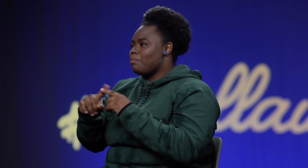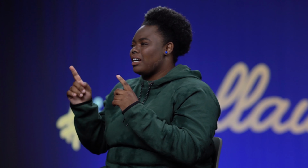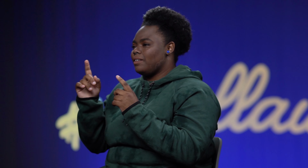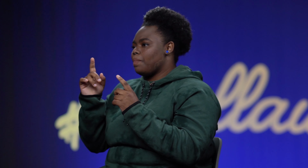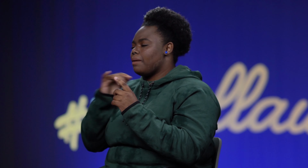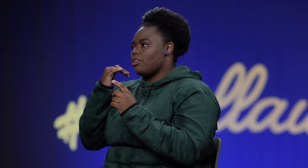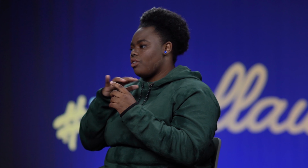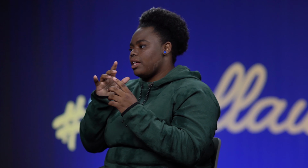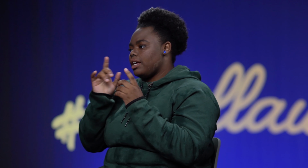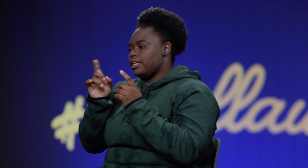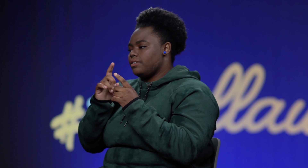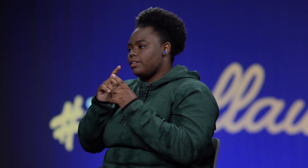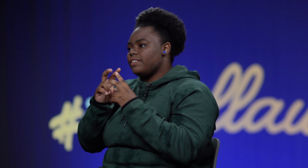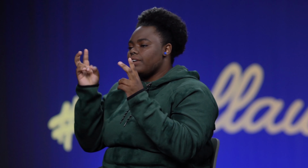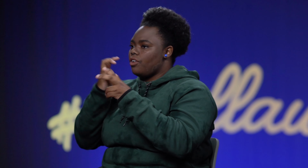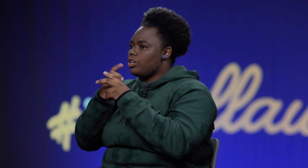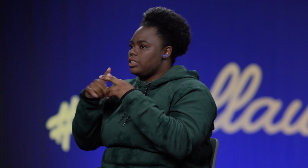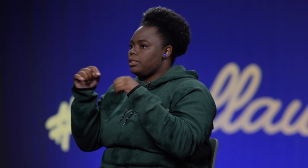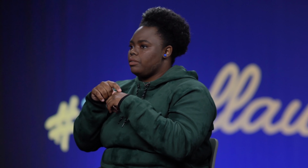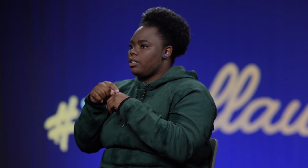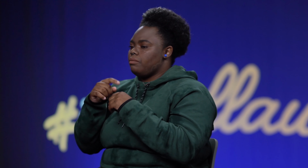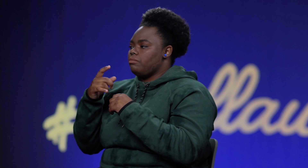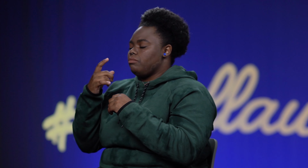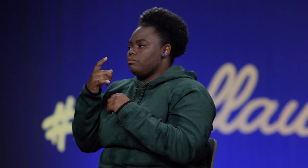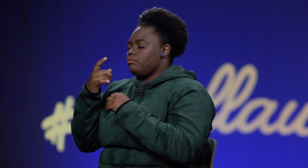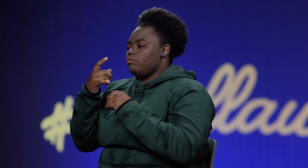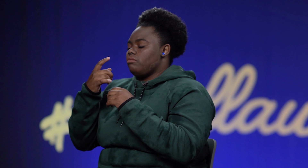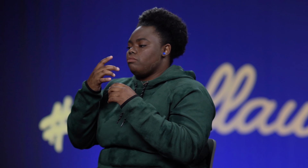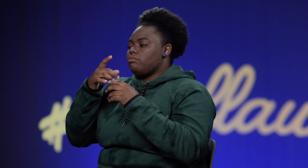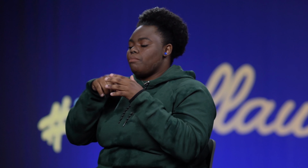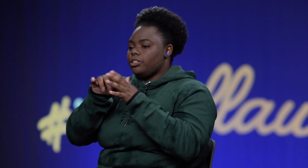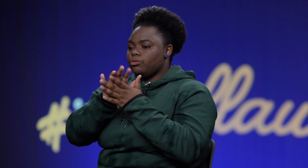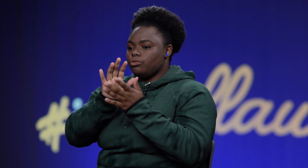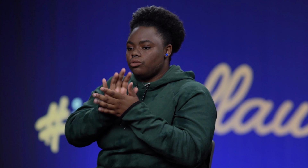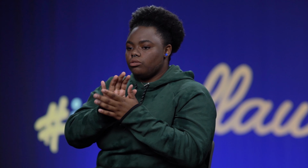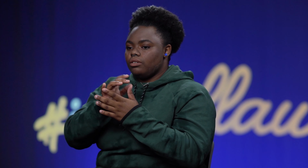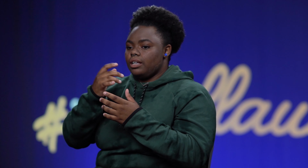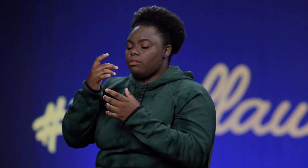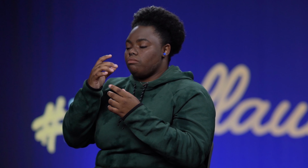I’m not going to lie though it's very hard at the same time because being in a mainstream school,